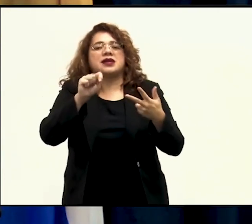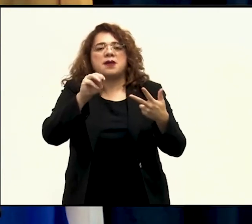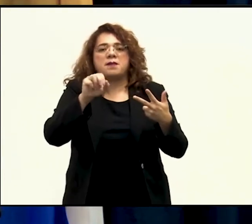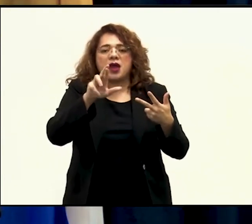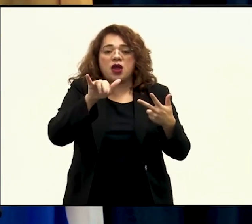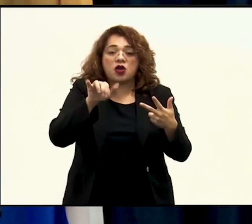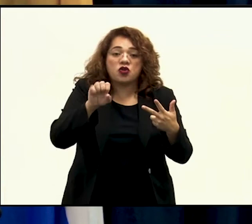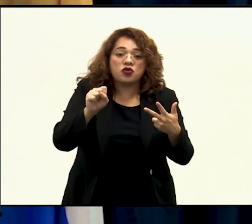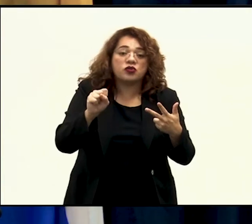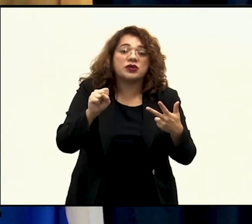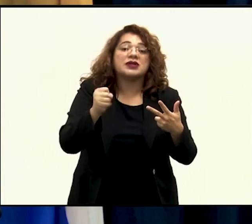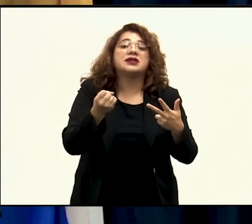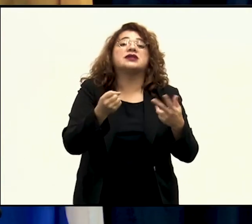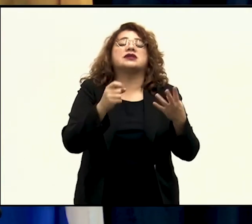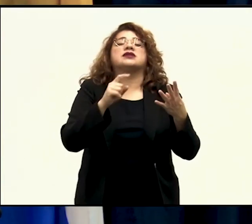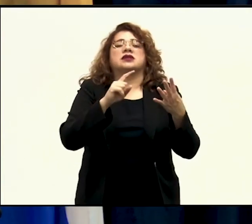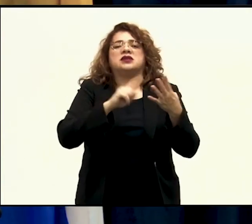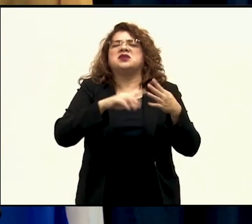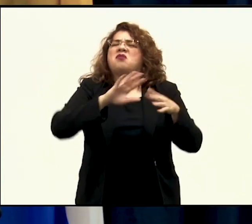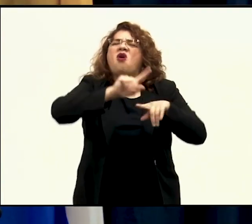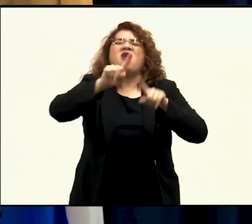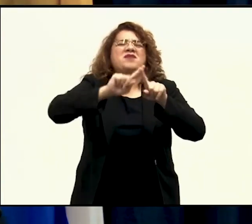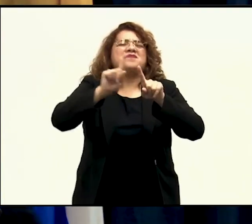Mary's and all of our regional clinics.